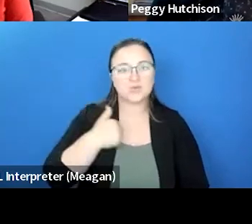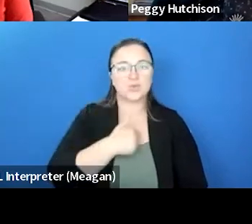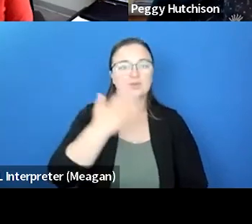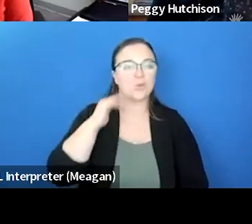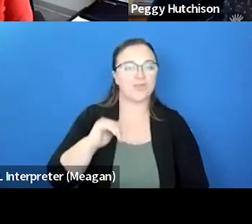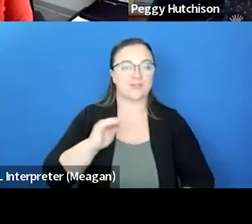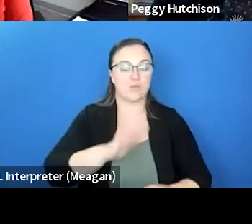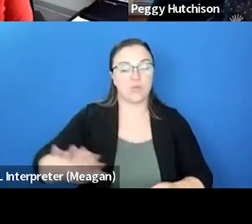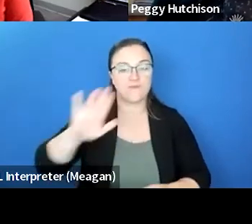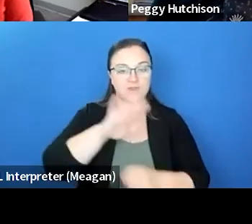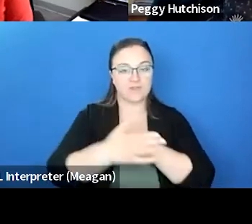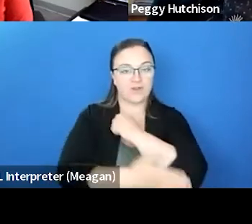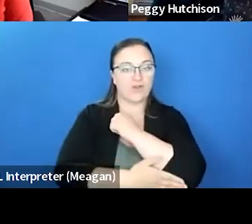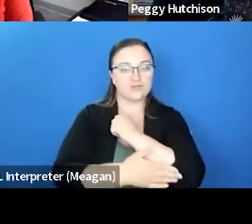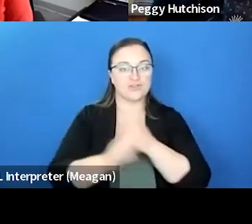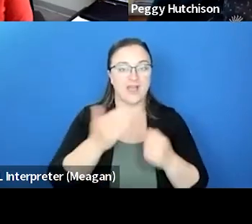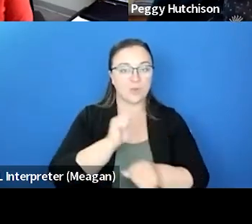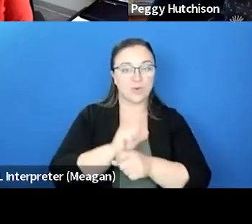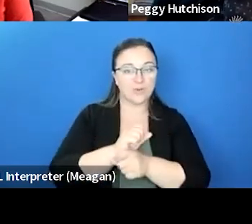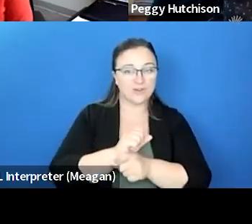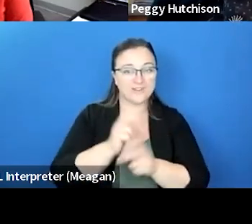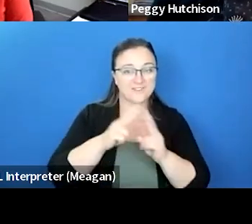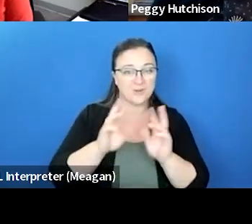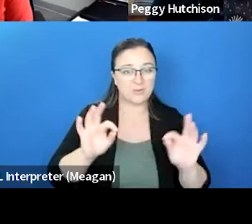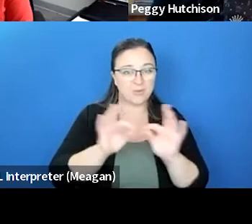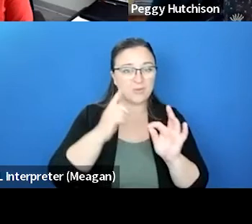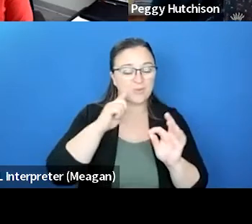that we do, that's so critical, it's with people who are very marginalized,